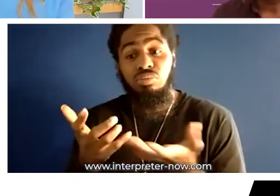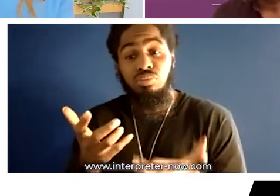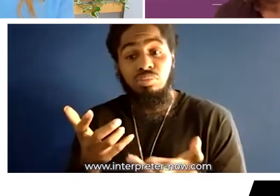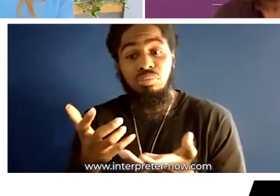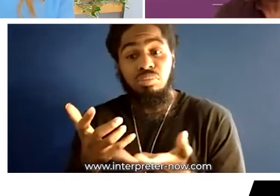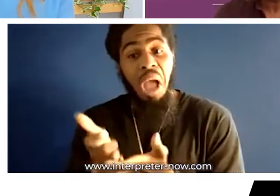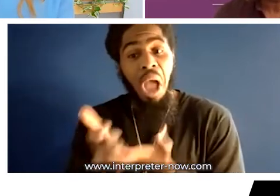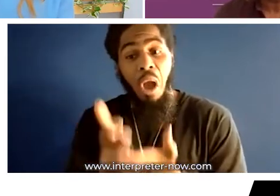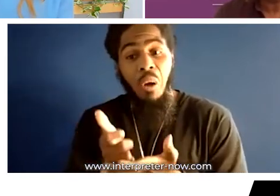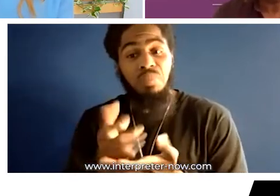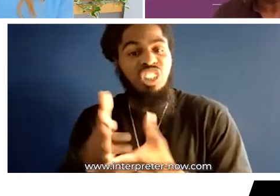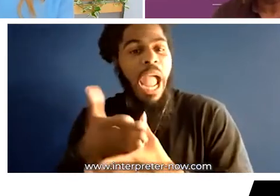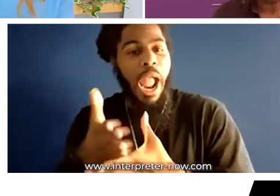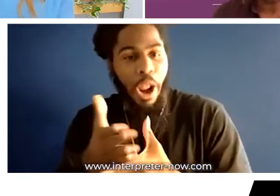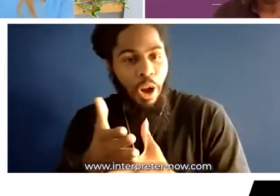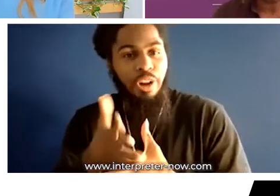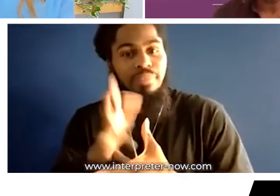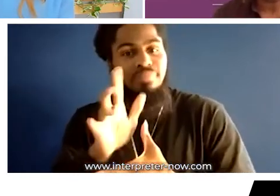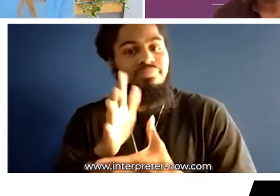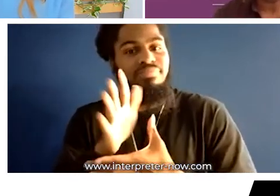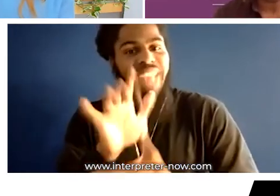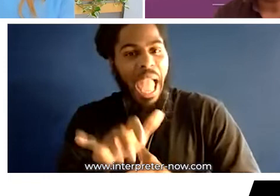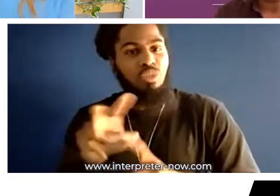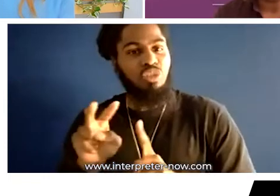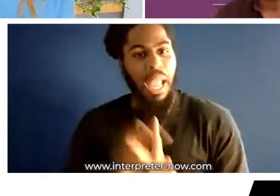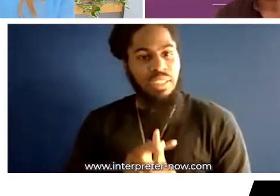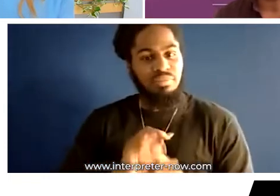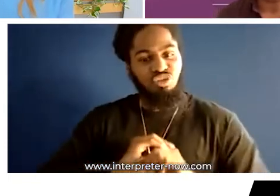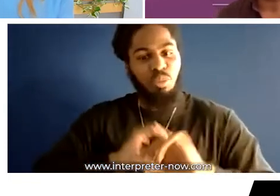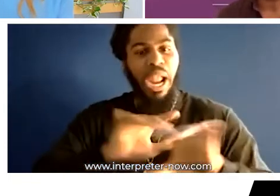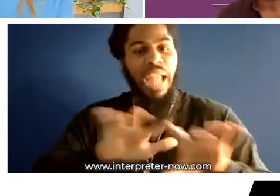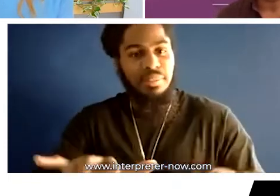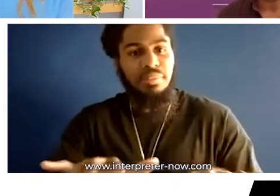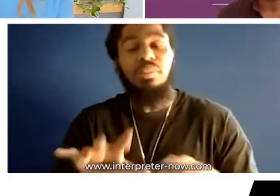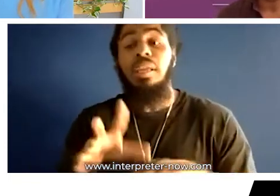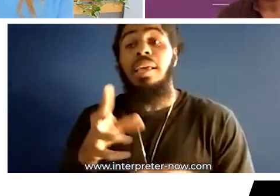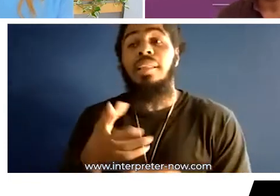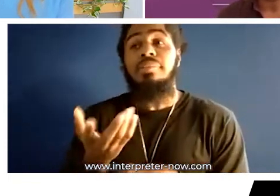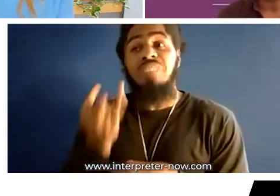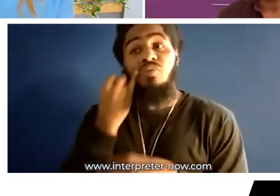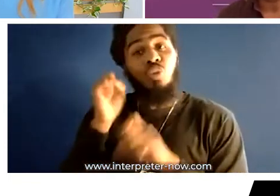I think that's important. I find that when you are able to align with those partners and those partners that can